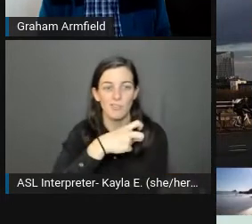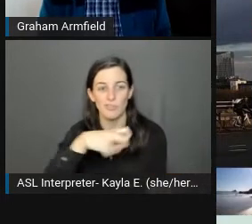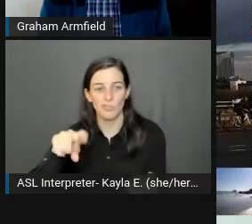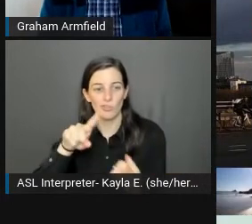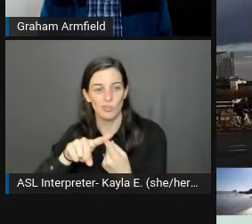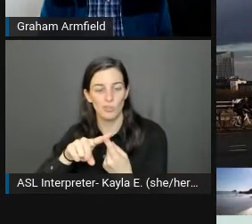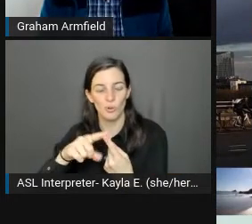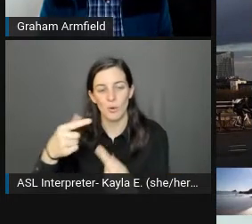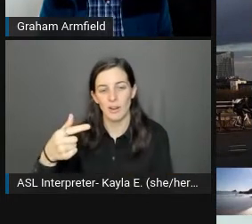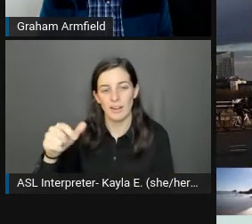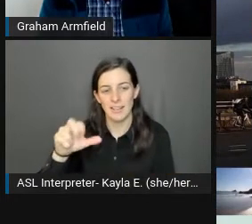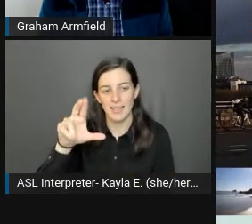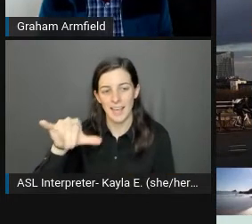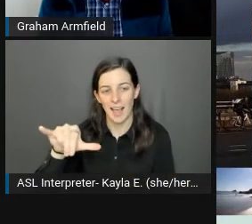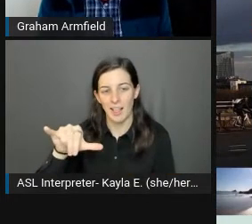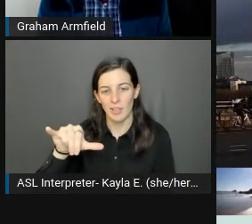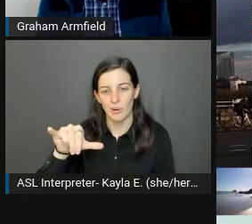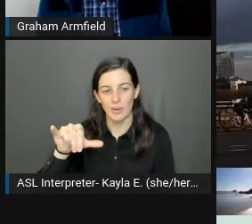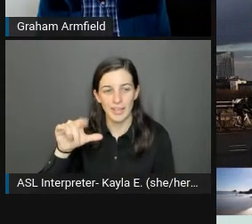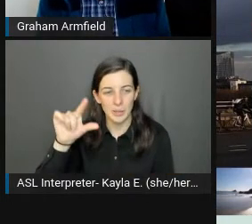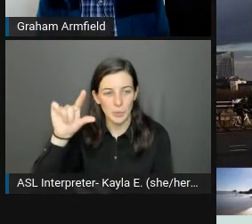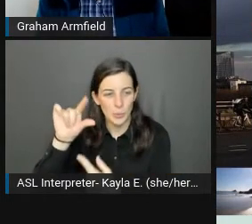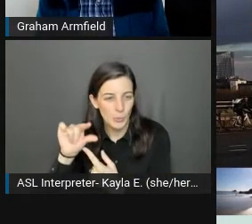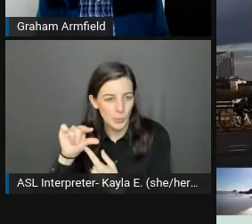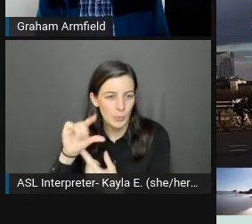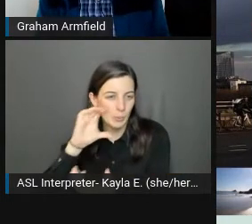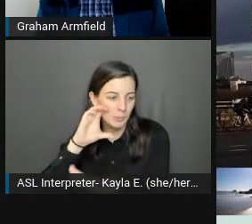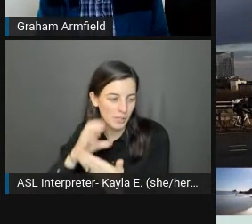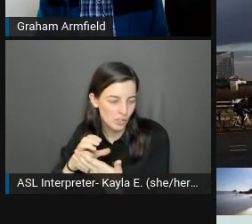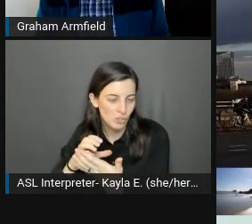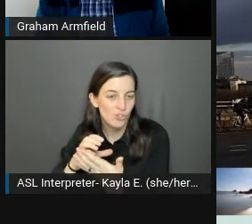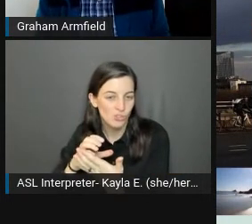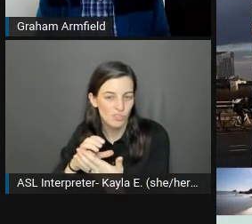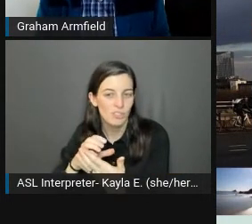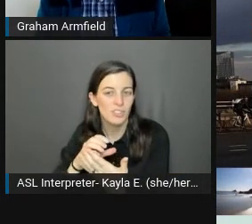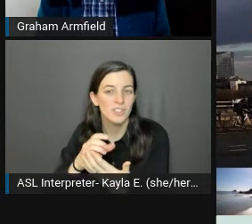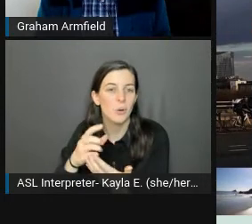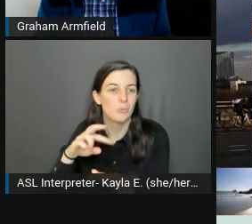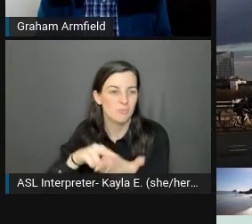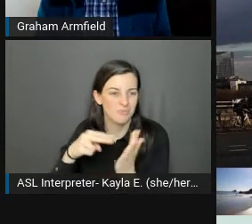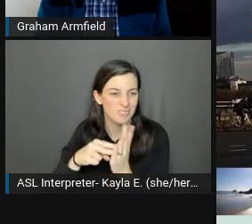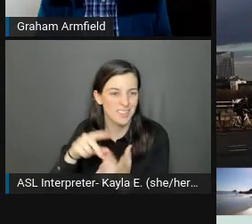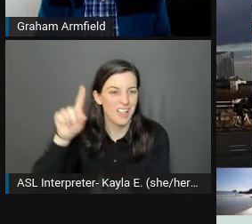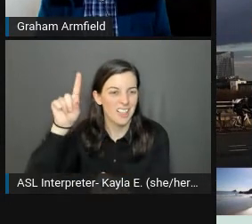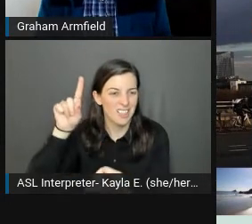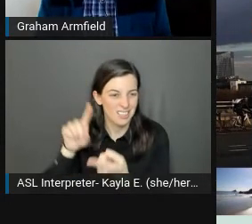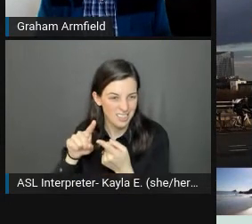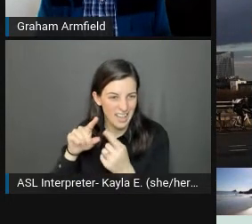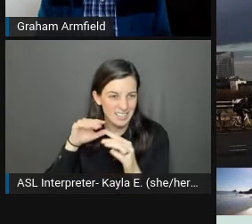That's much less useful for screen reader users because they don't get to hear Wembury Beach, they get